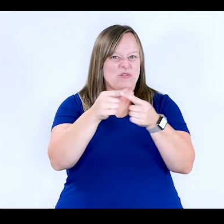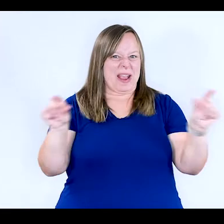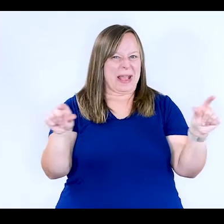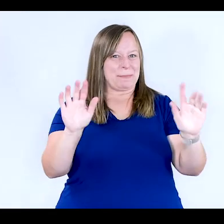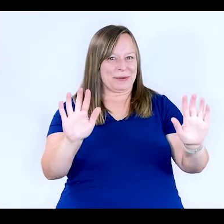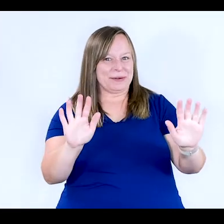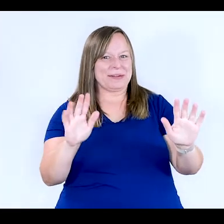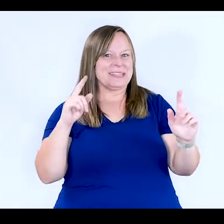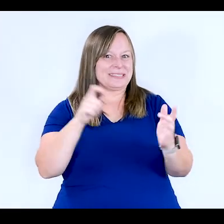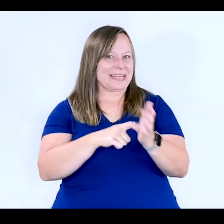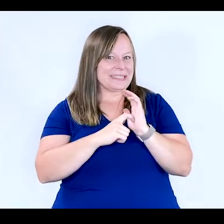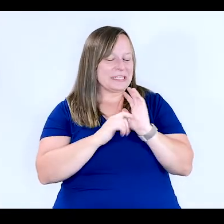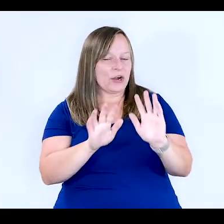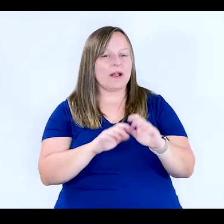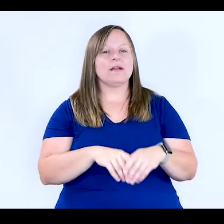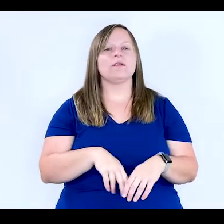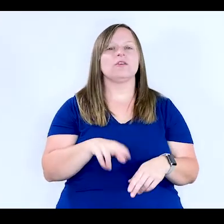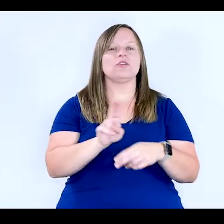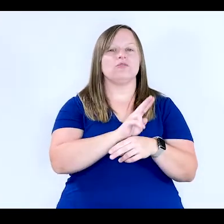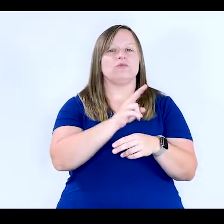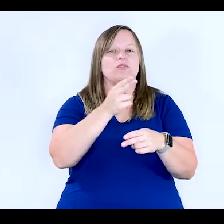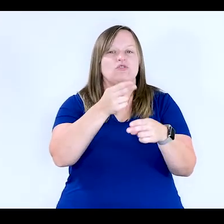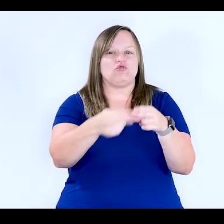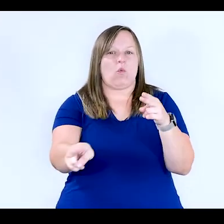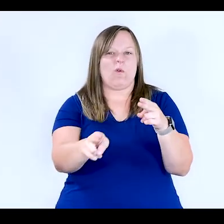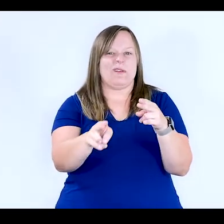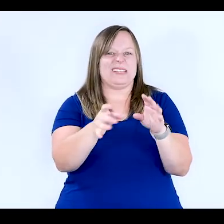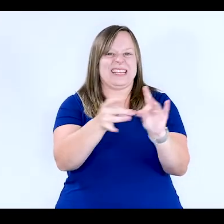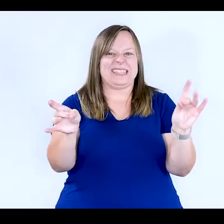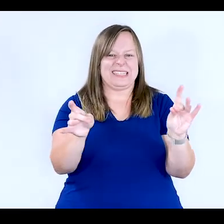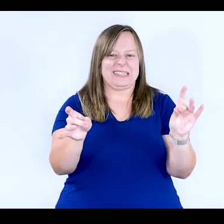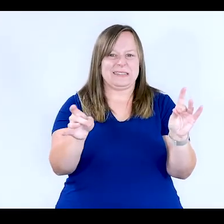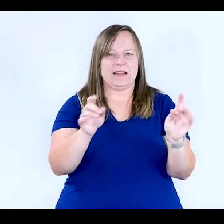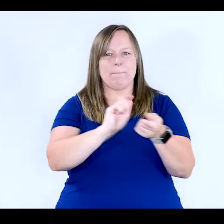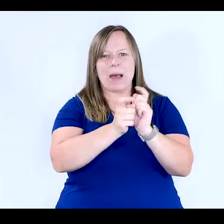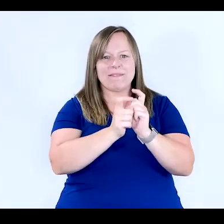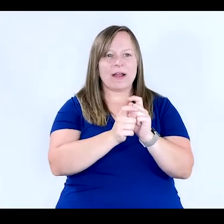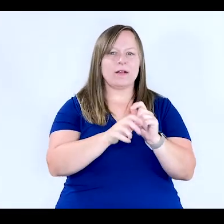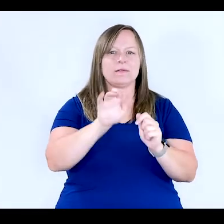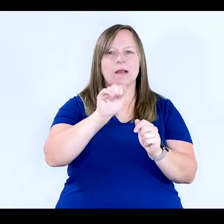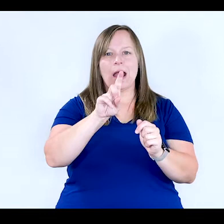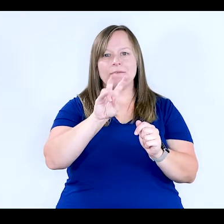it's a little necessary. 1) Use shorter sentences. So avoid modifiers, adverbs,